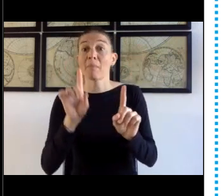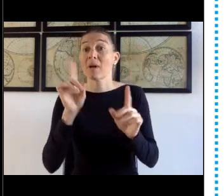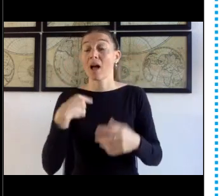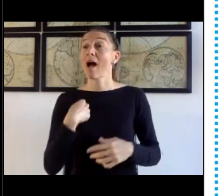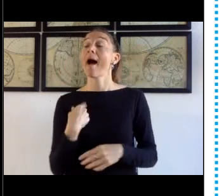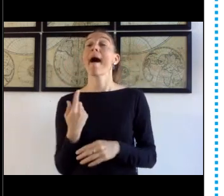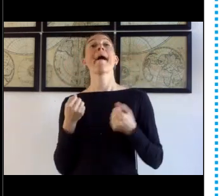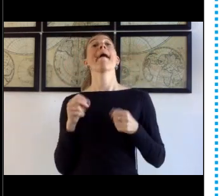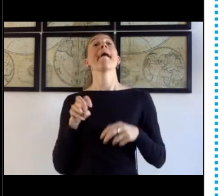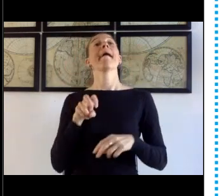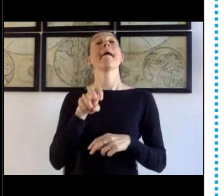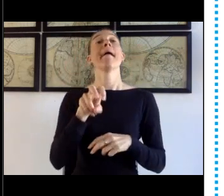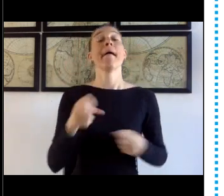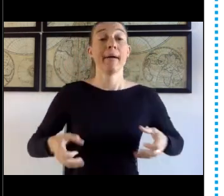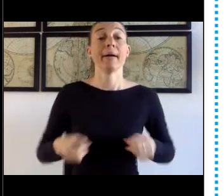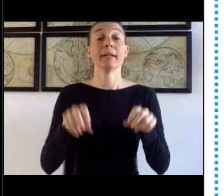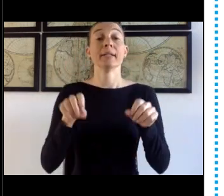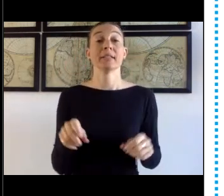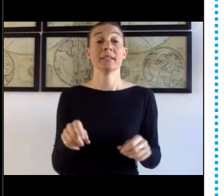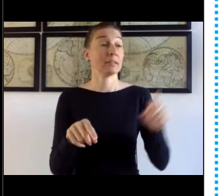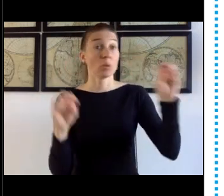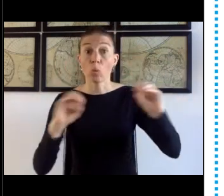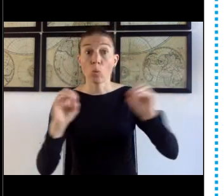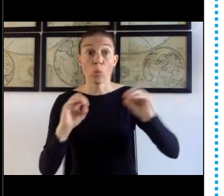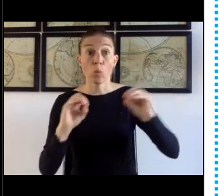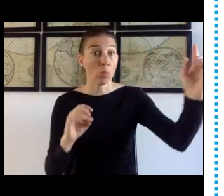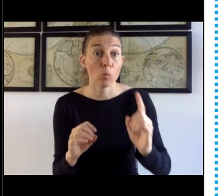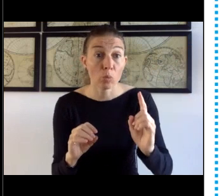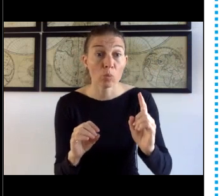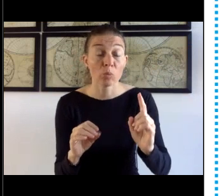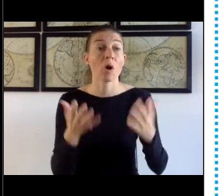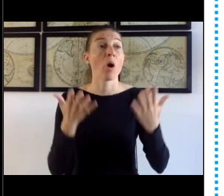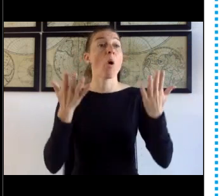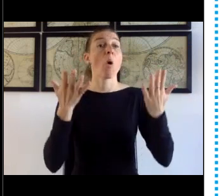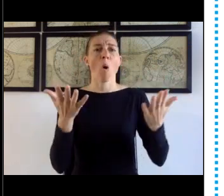For example, at the airport they may take two or three people at the same time